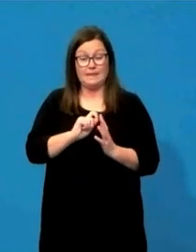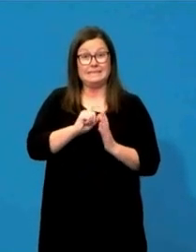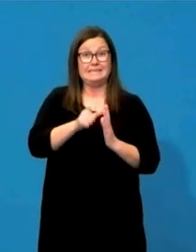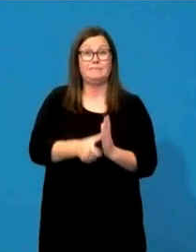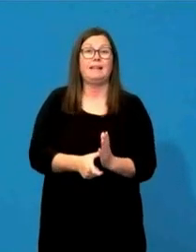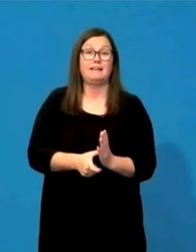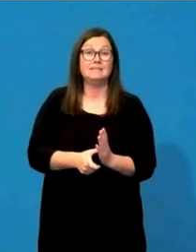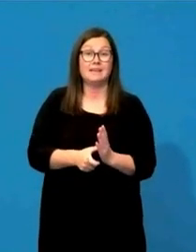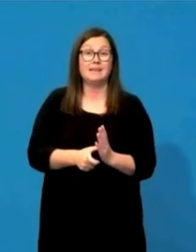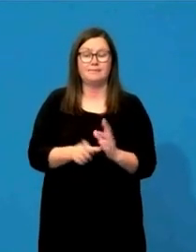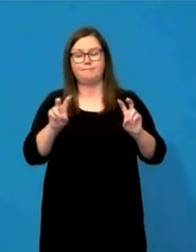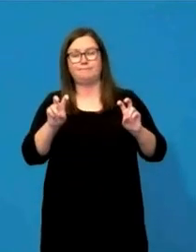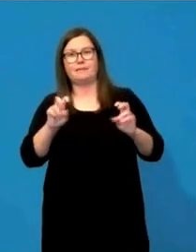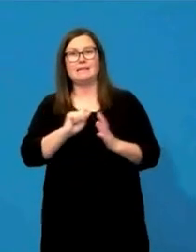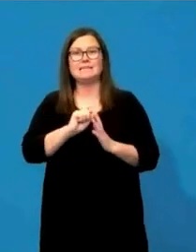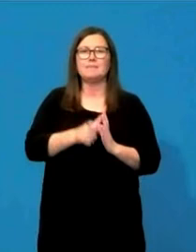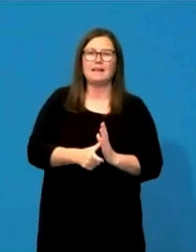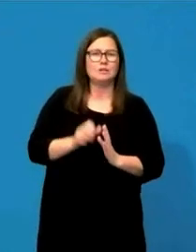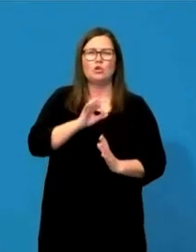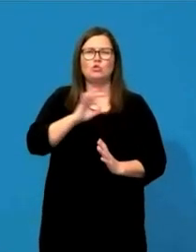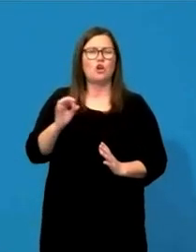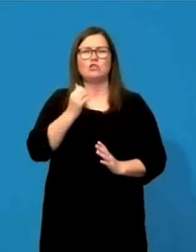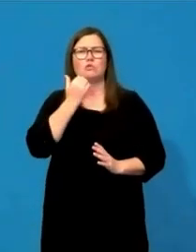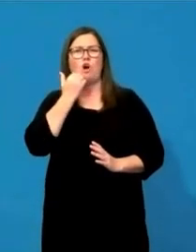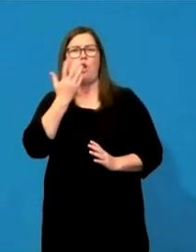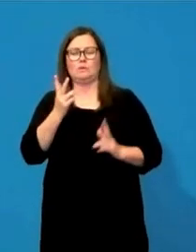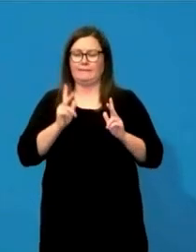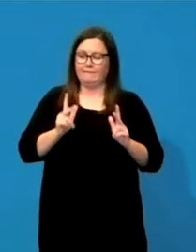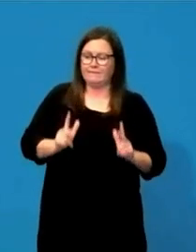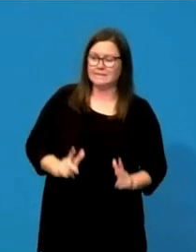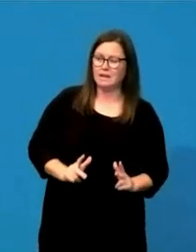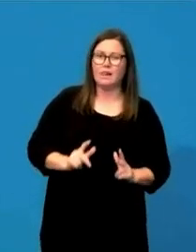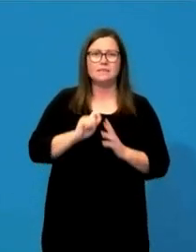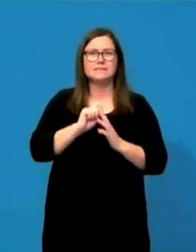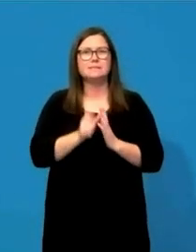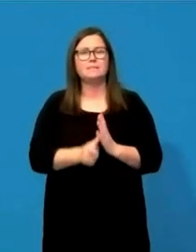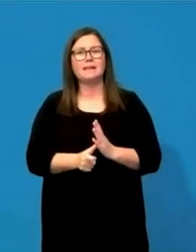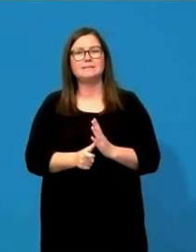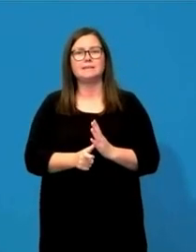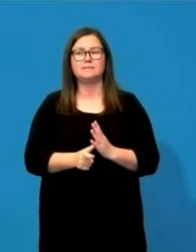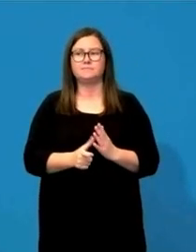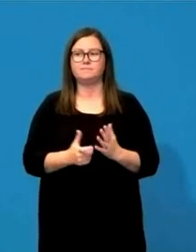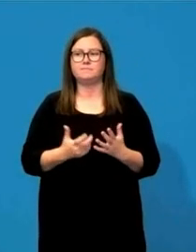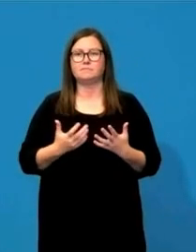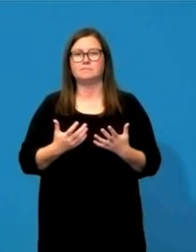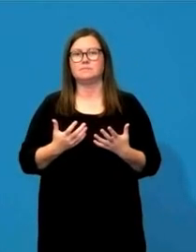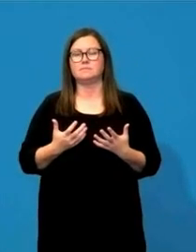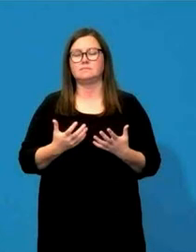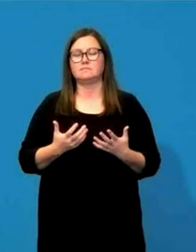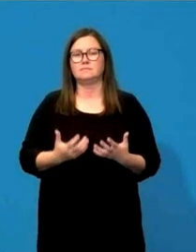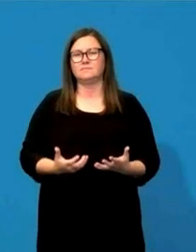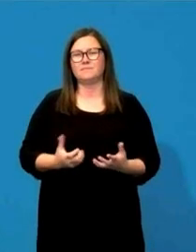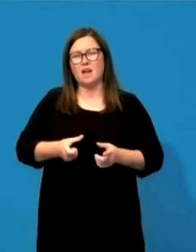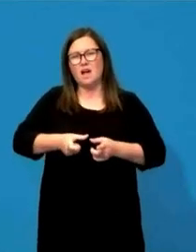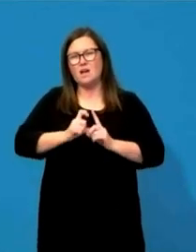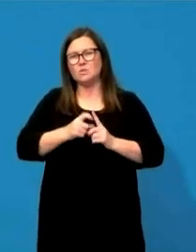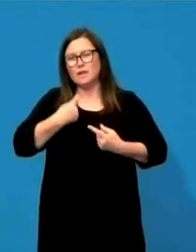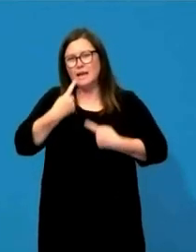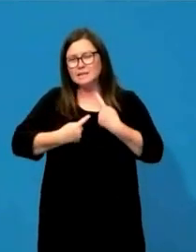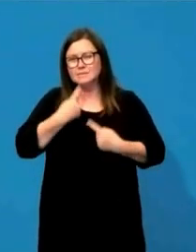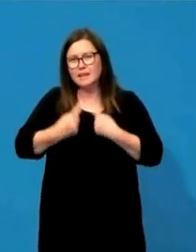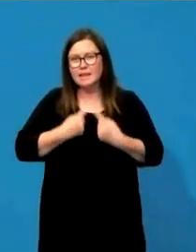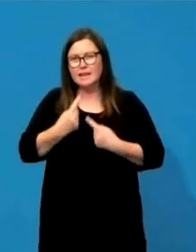But it's that - it's hard to explain the - the inside - there's